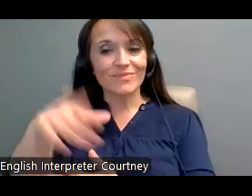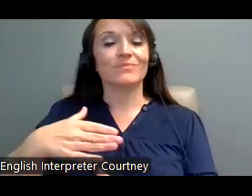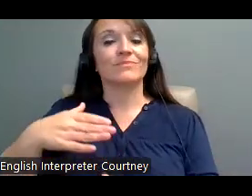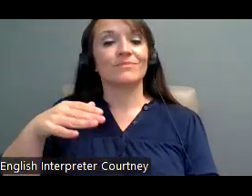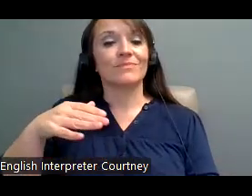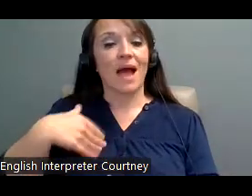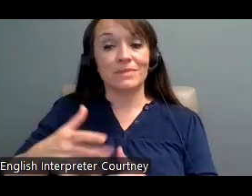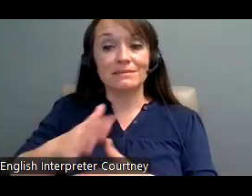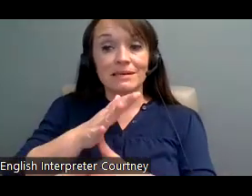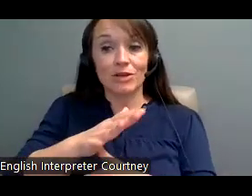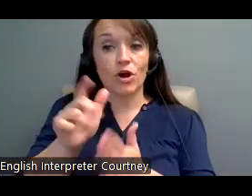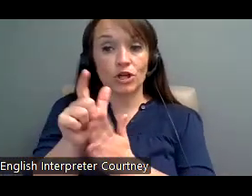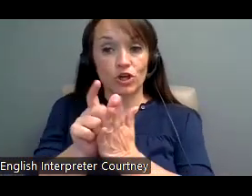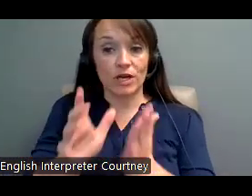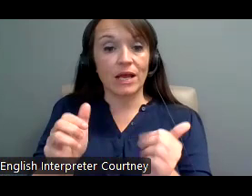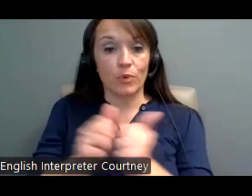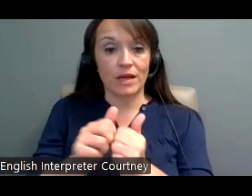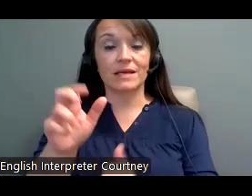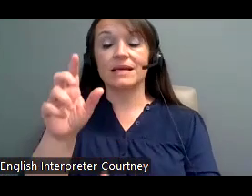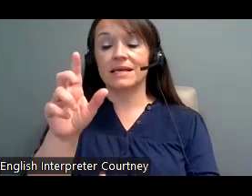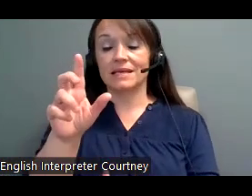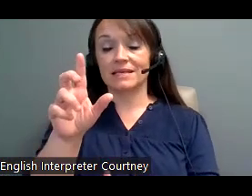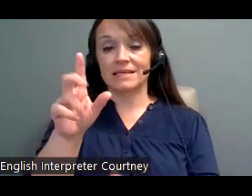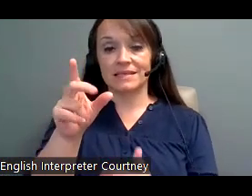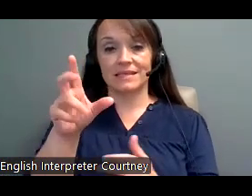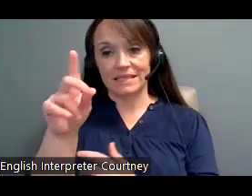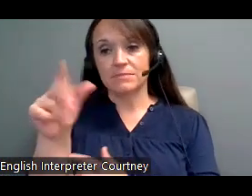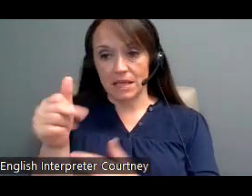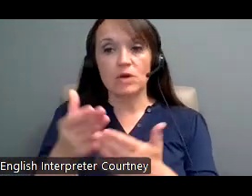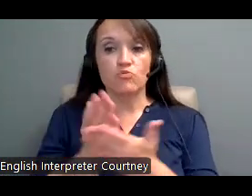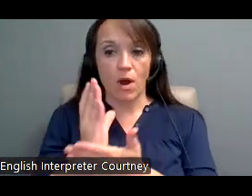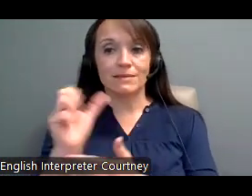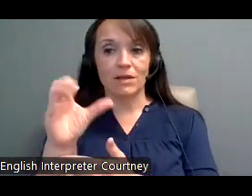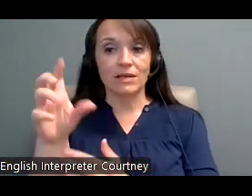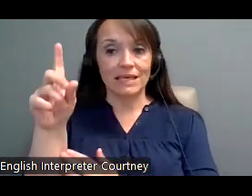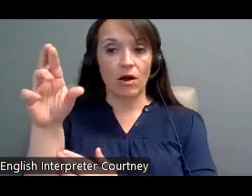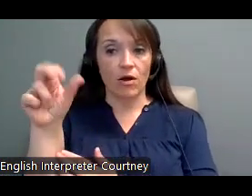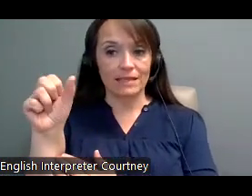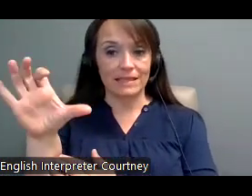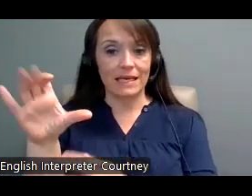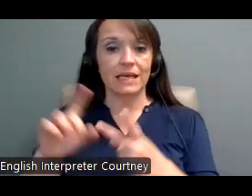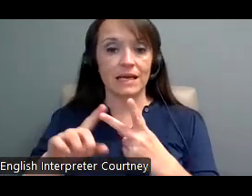attorney with Disability Rights South Carolina. Margie, would you like to introduce yourself?